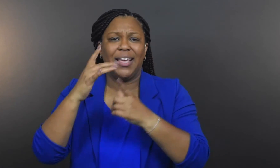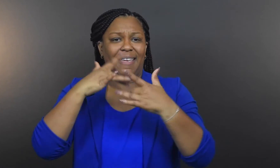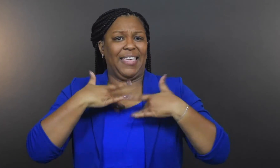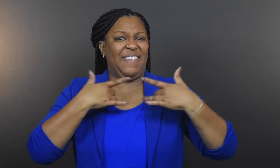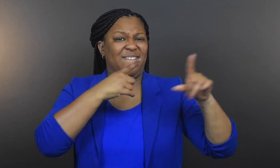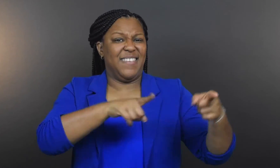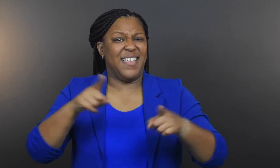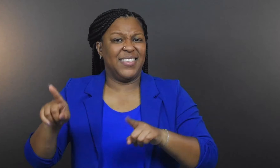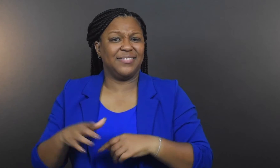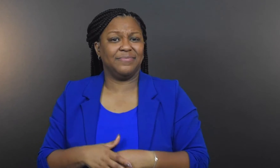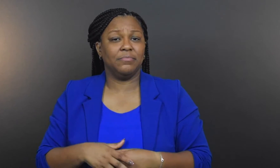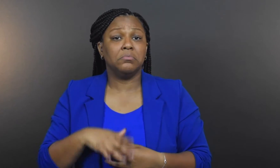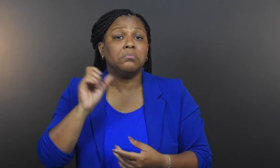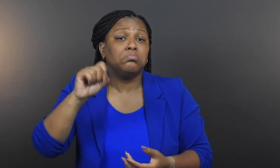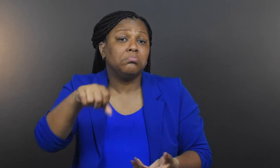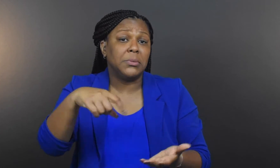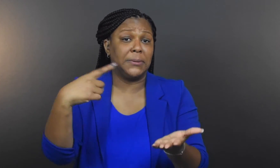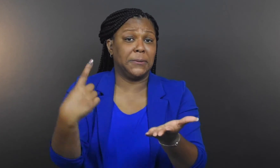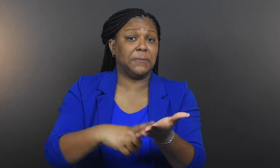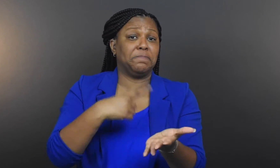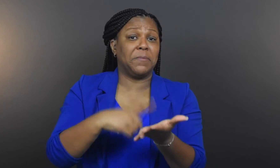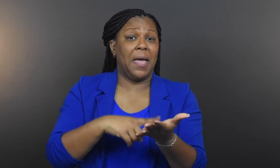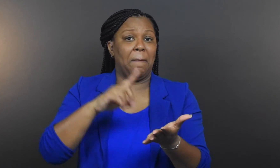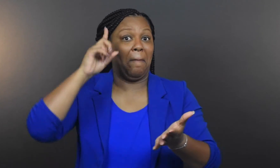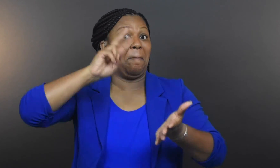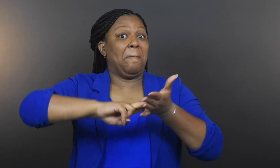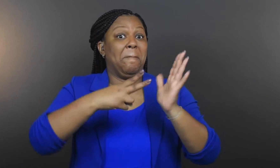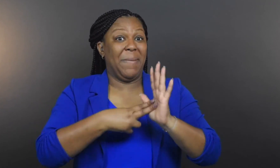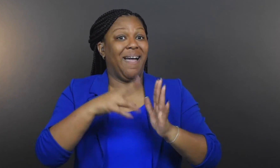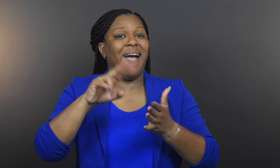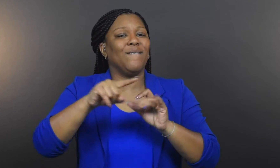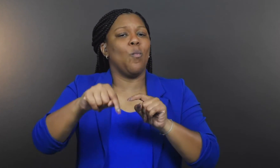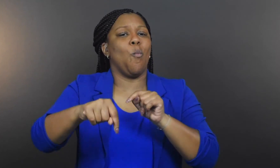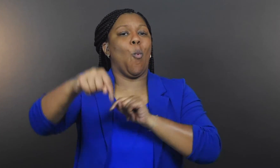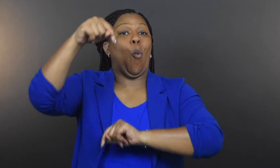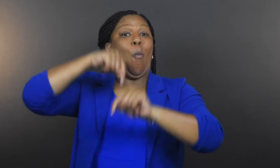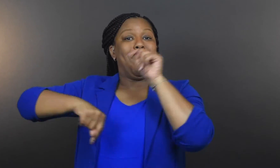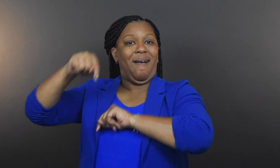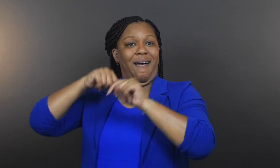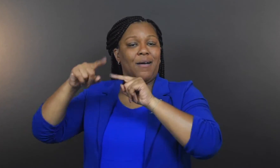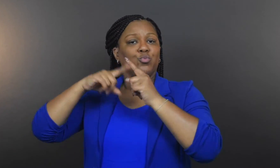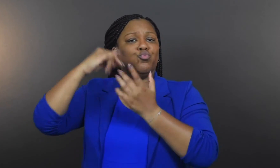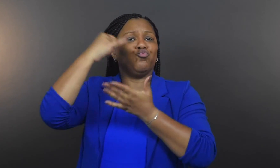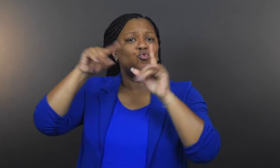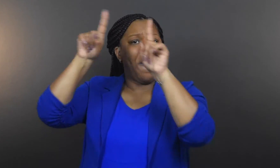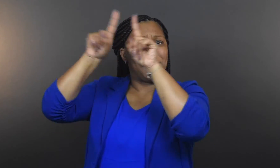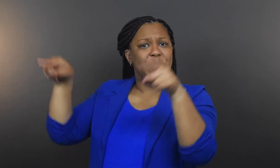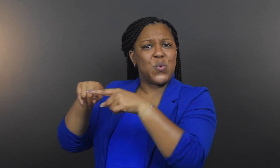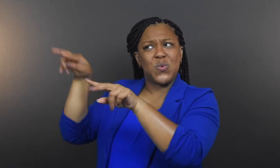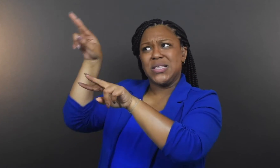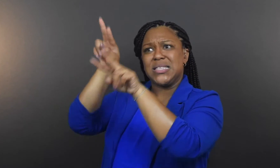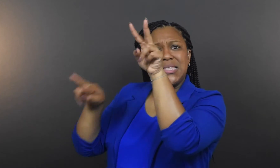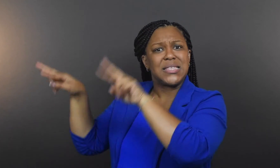events. Sometimes it meant going back to the drawing board and limiting the number of people who